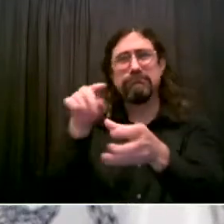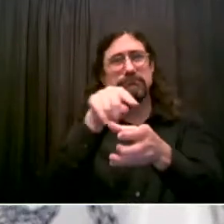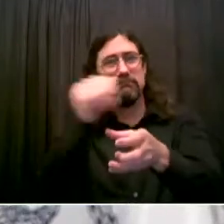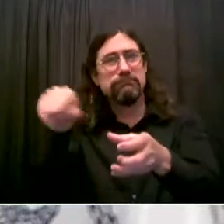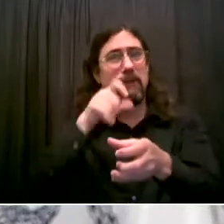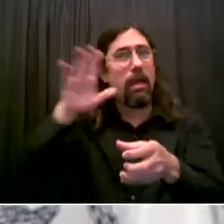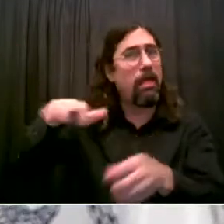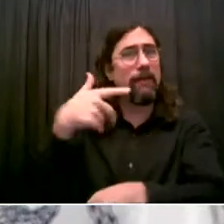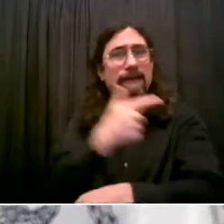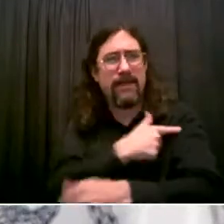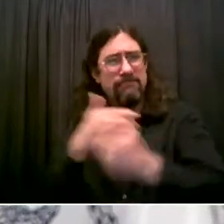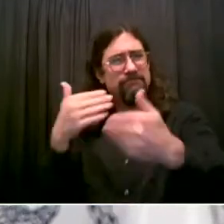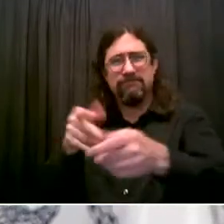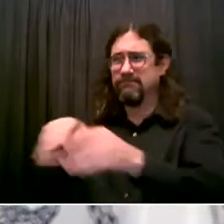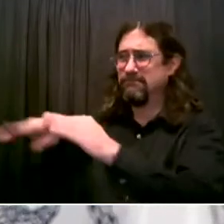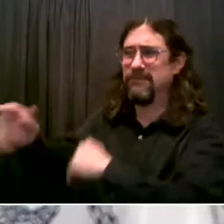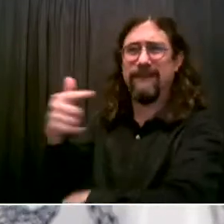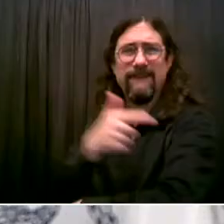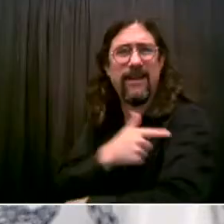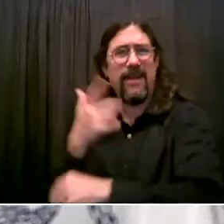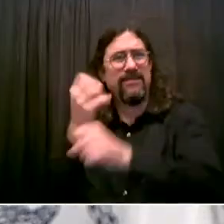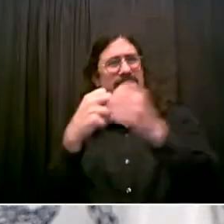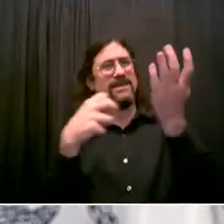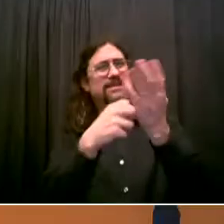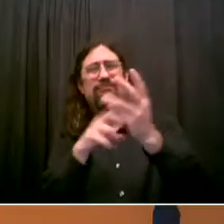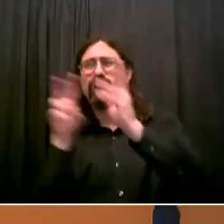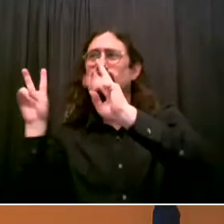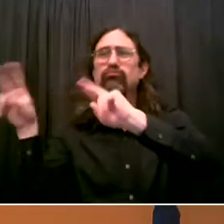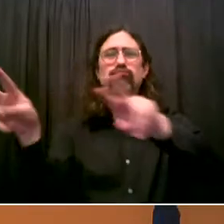MORE FUN FOR THE WHOLE FAMILY